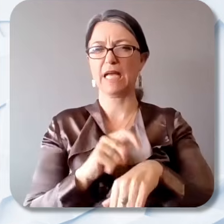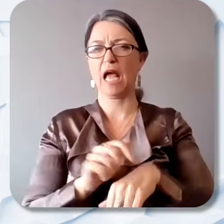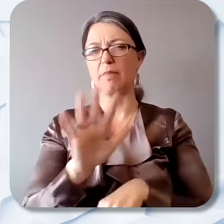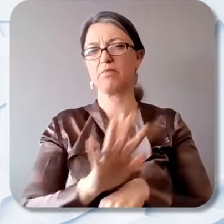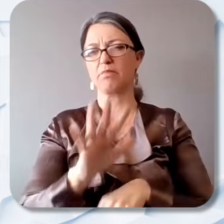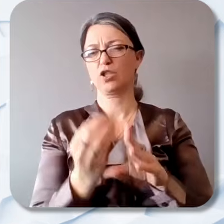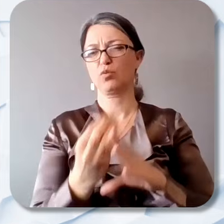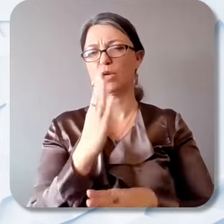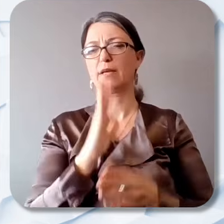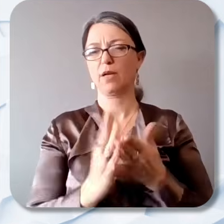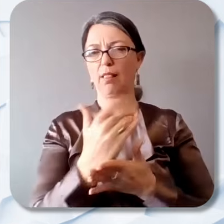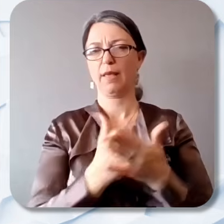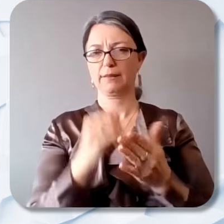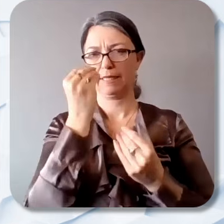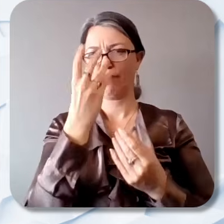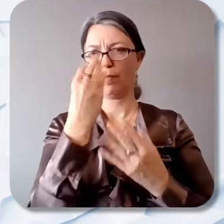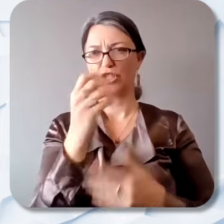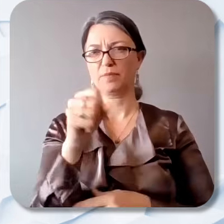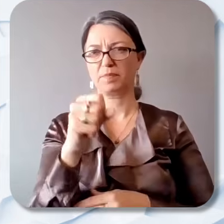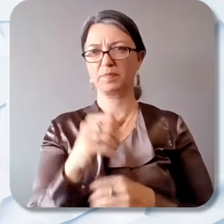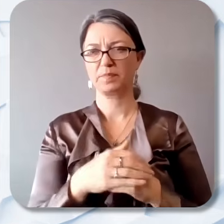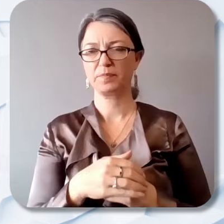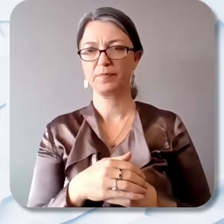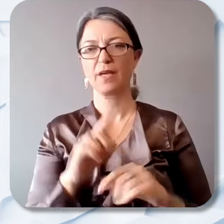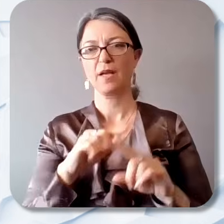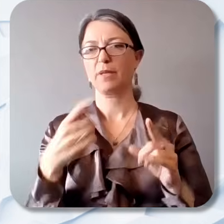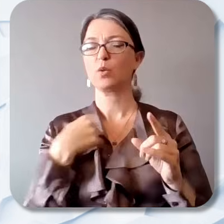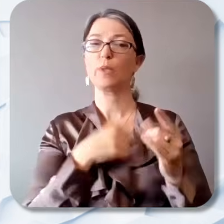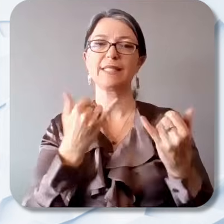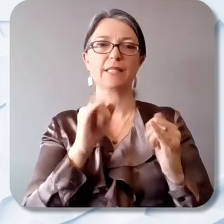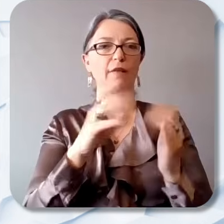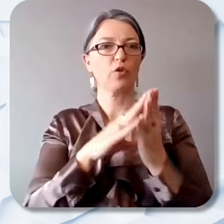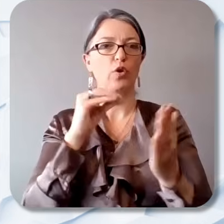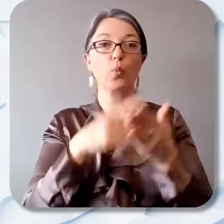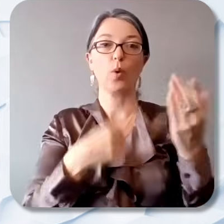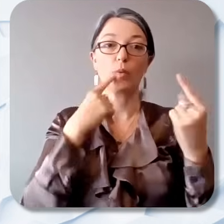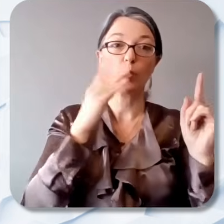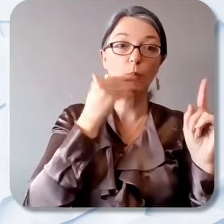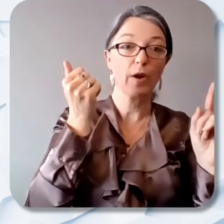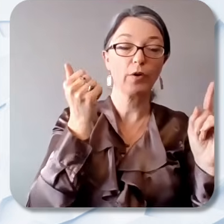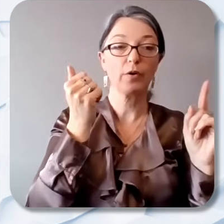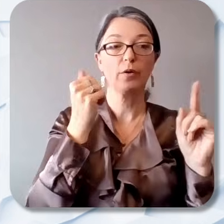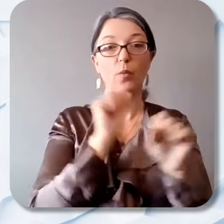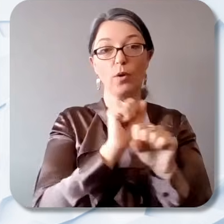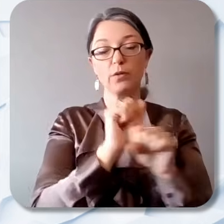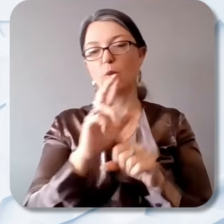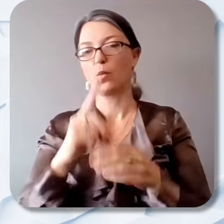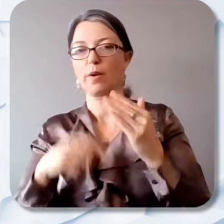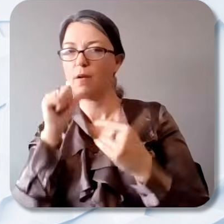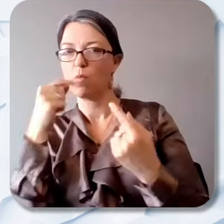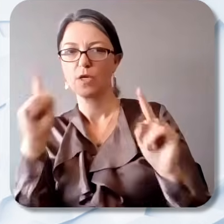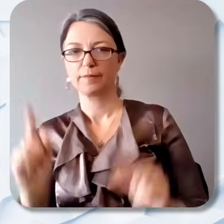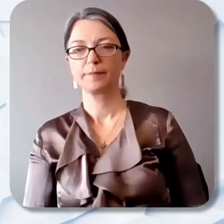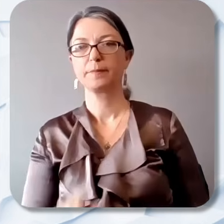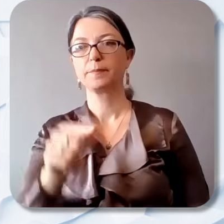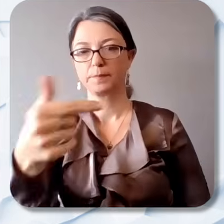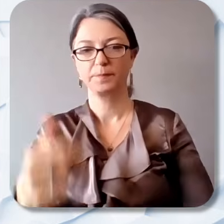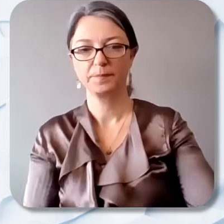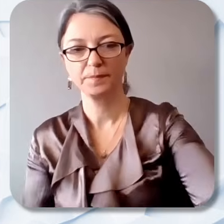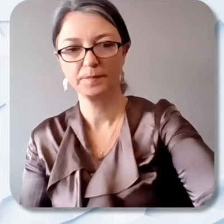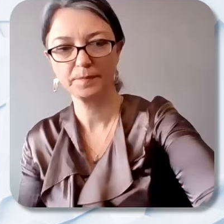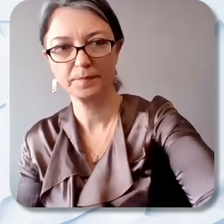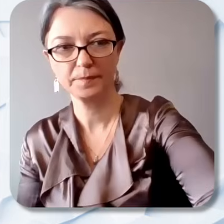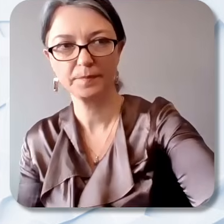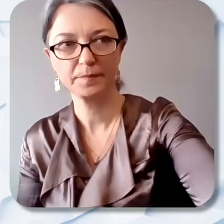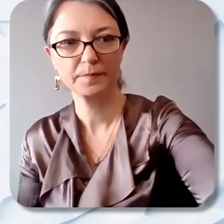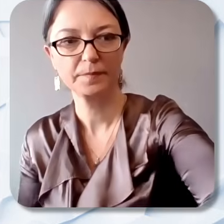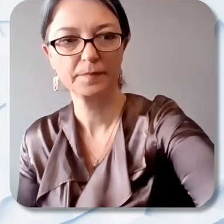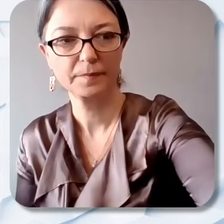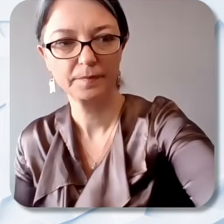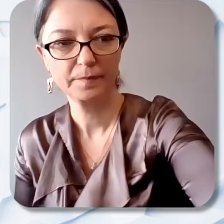but we still have to learn about what works and what doesn't work with this collection.